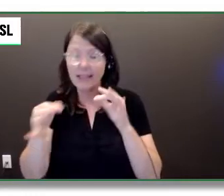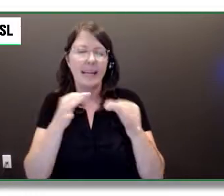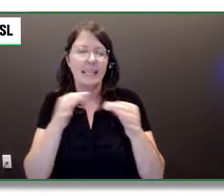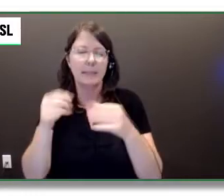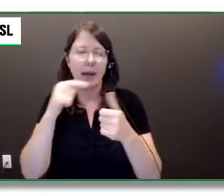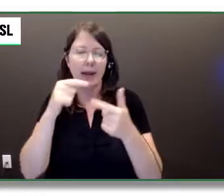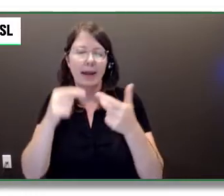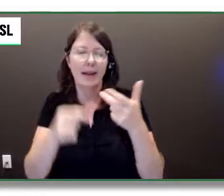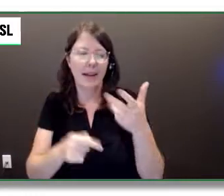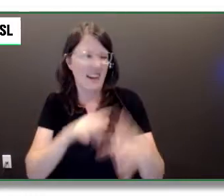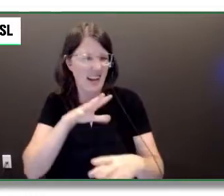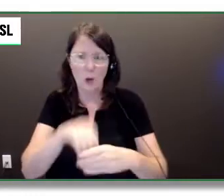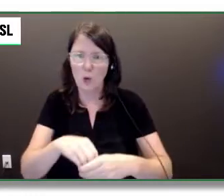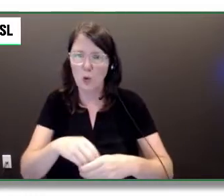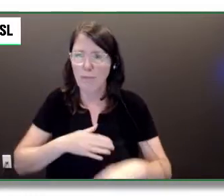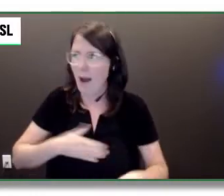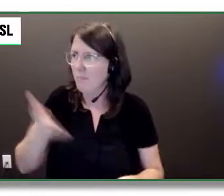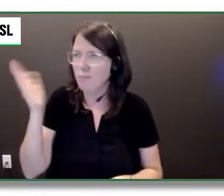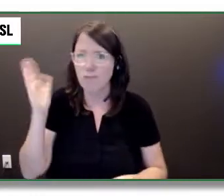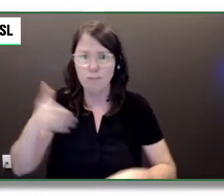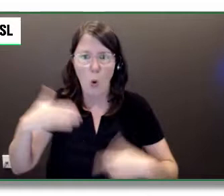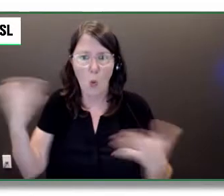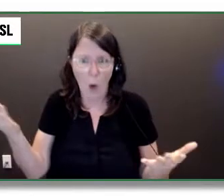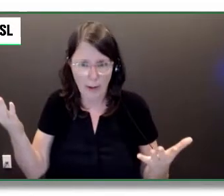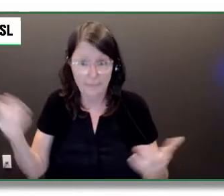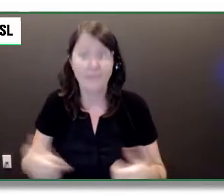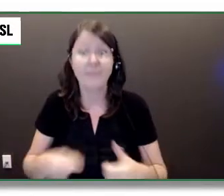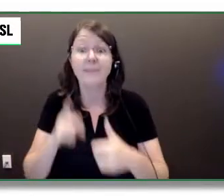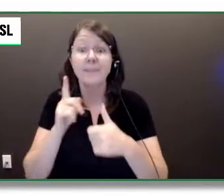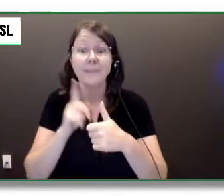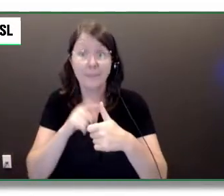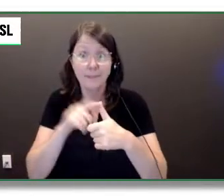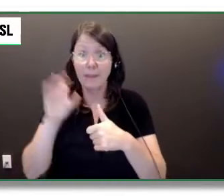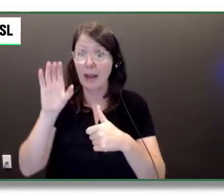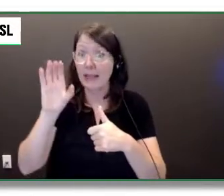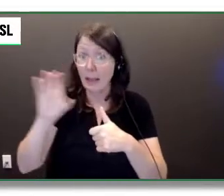available whether you are participating live or watch the recording. I'm going to